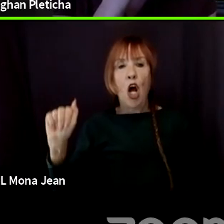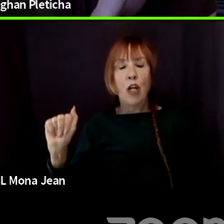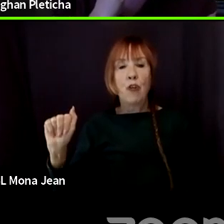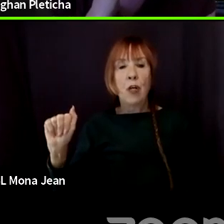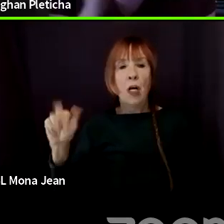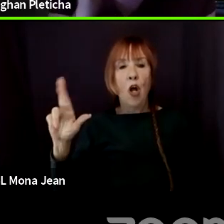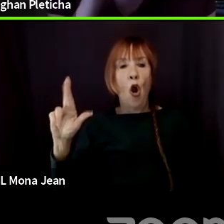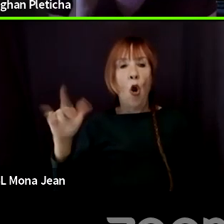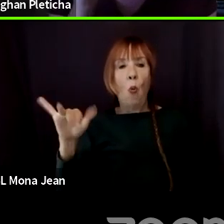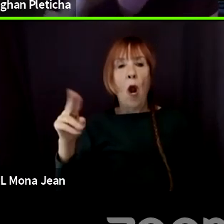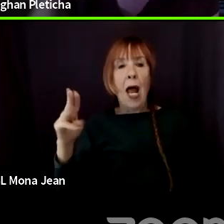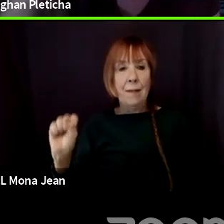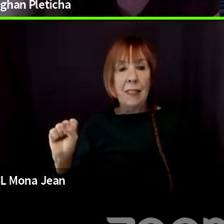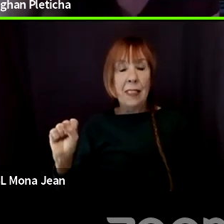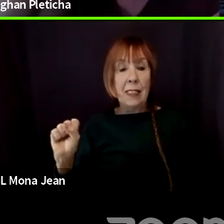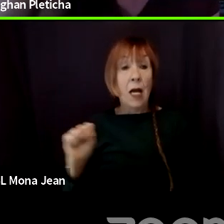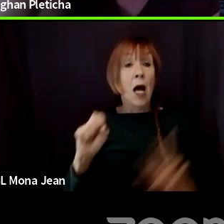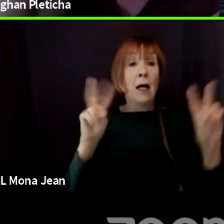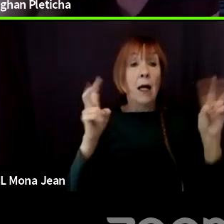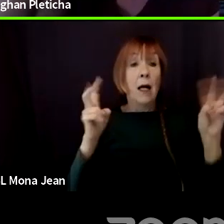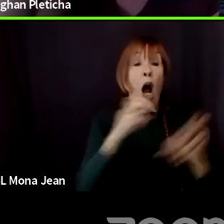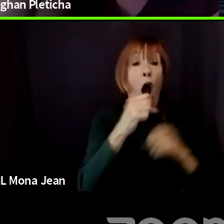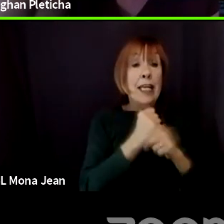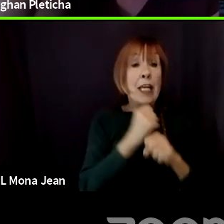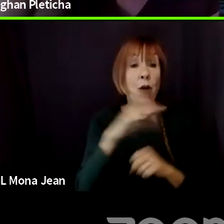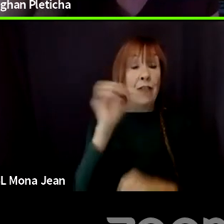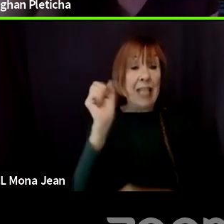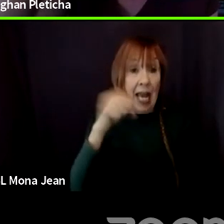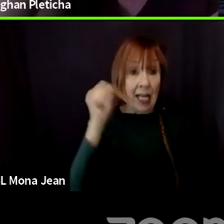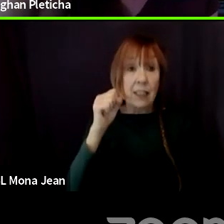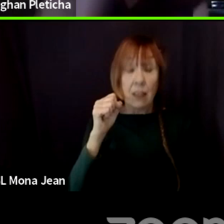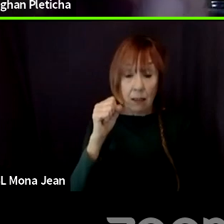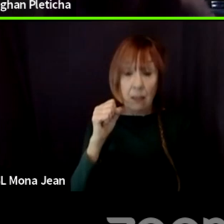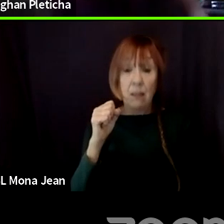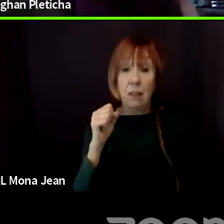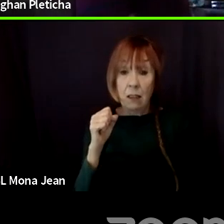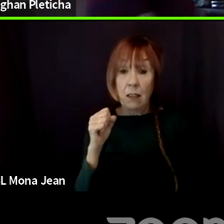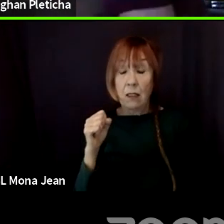or a nail score vowels, that's a call?